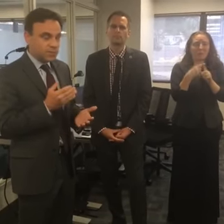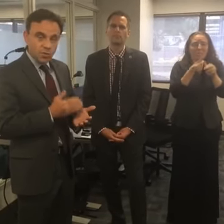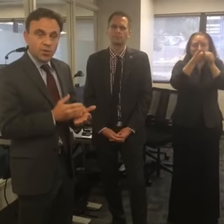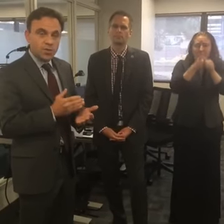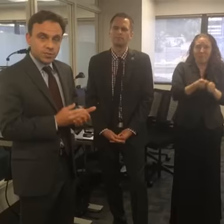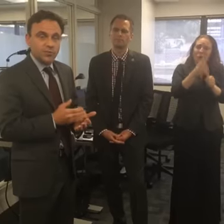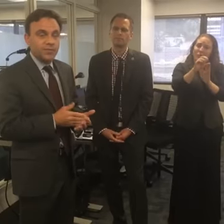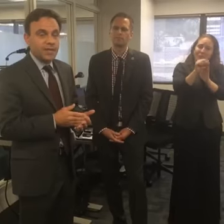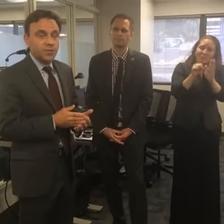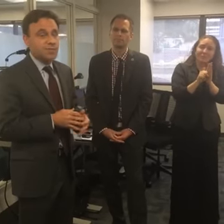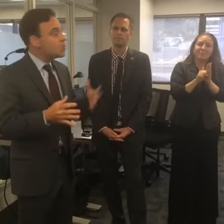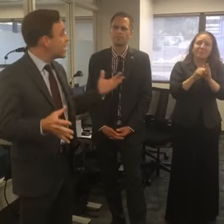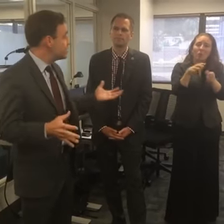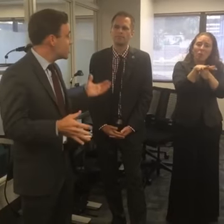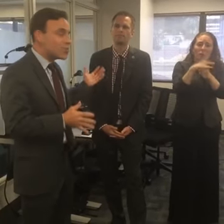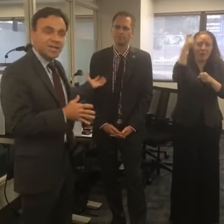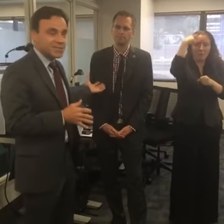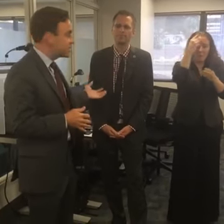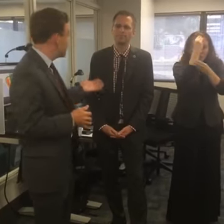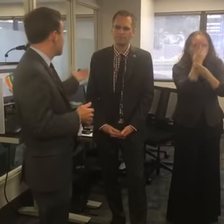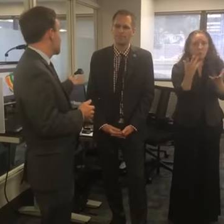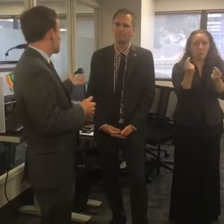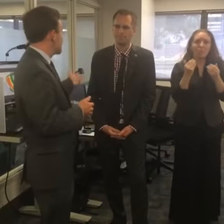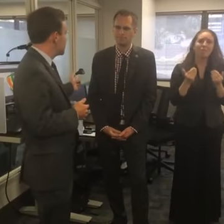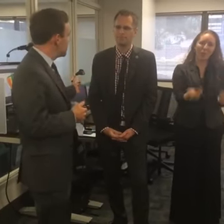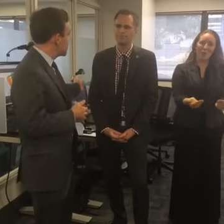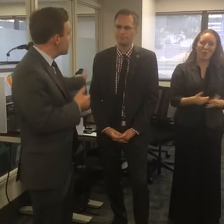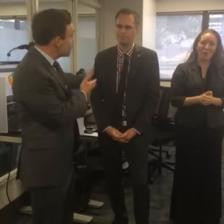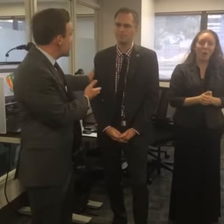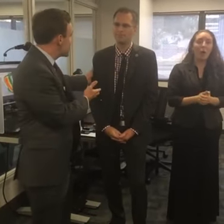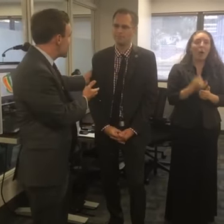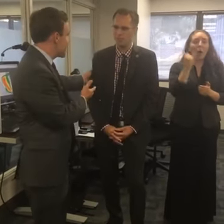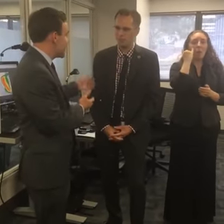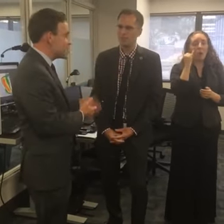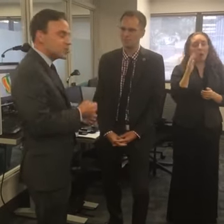If you are told to evacuate don't wait, don't wait to see, if the every 3 hours, right Daniel,